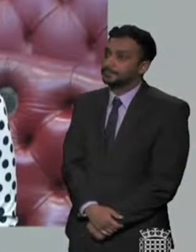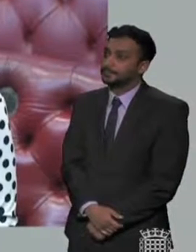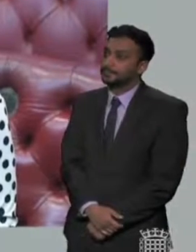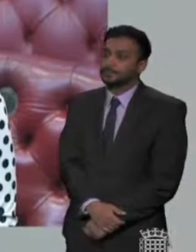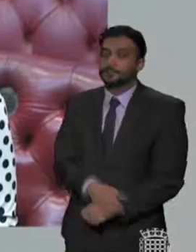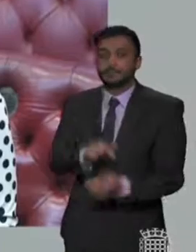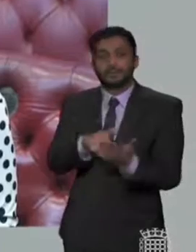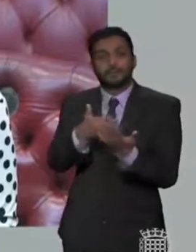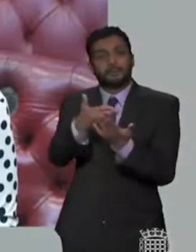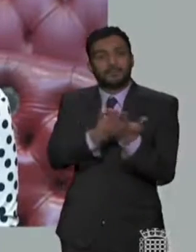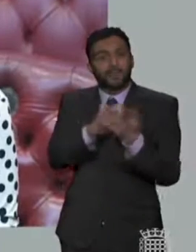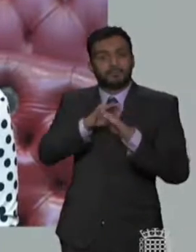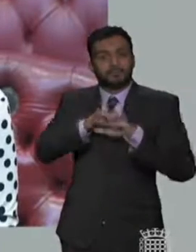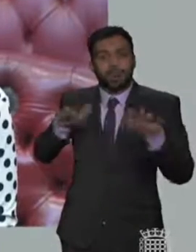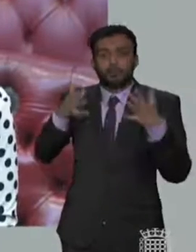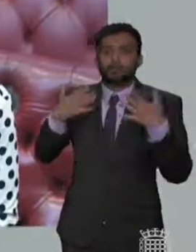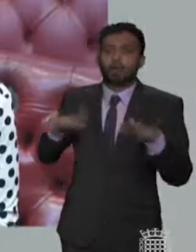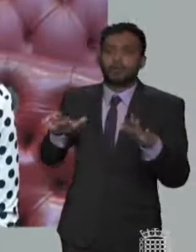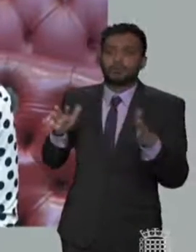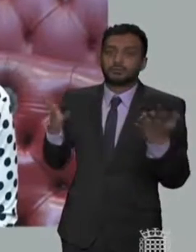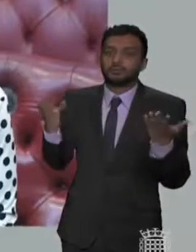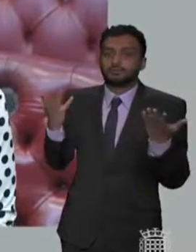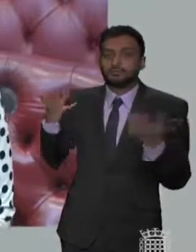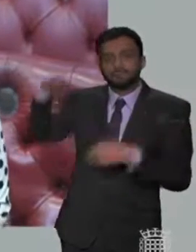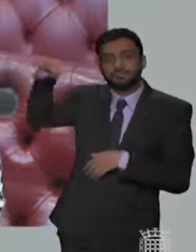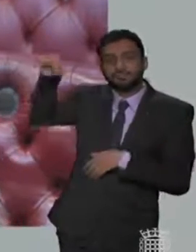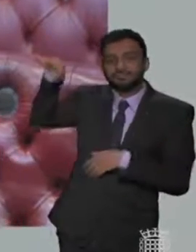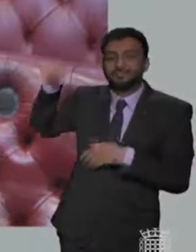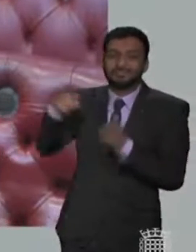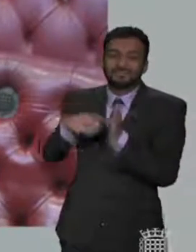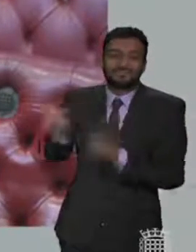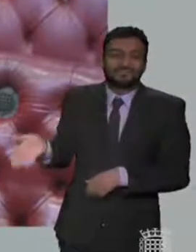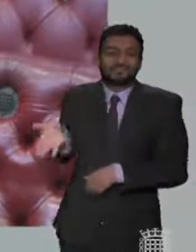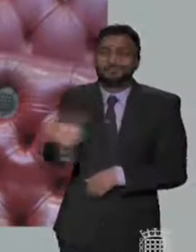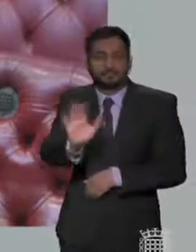this recognition will help to improve life for those who sign particularly those who